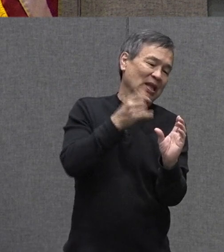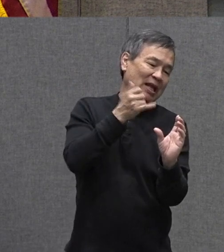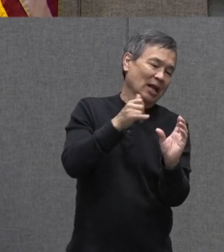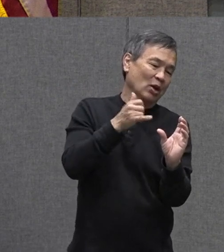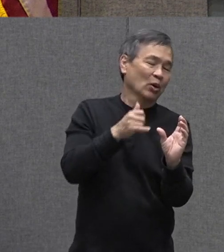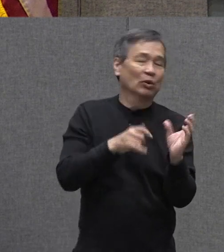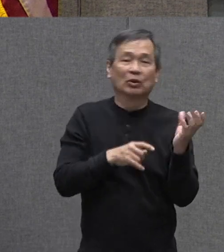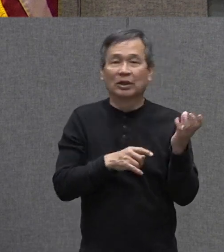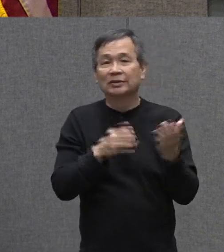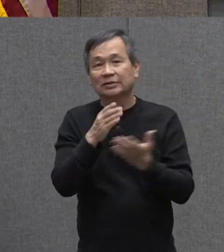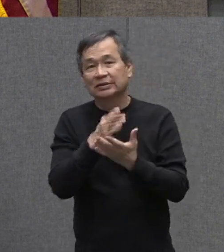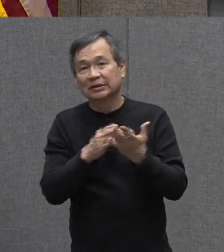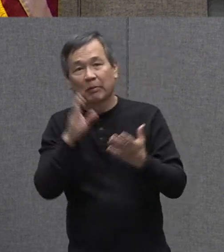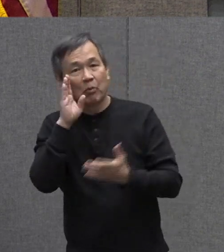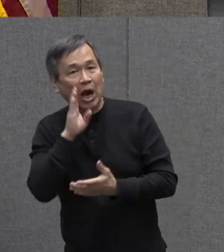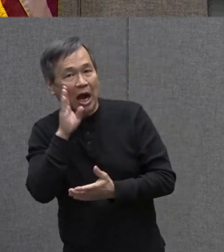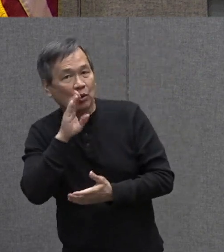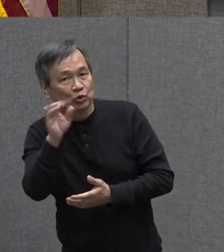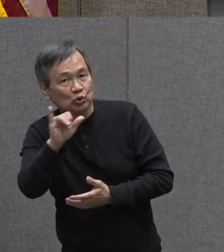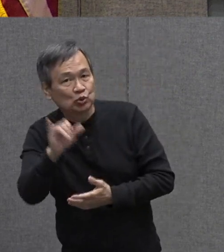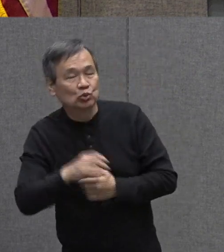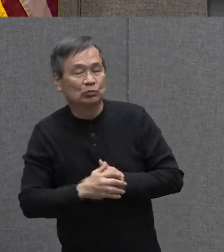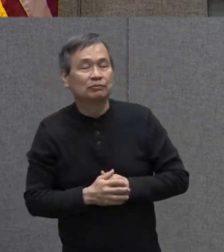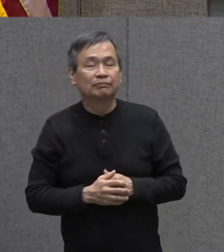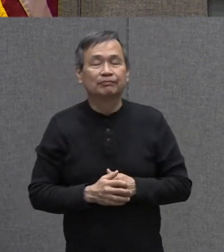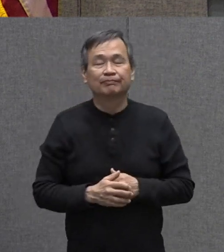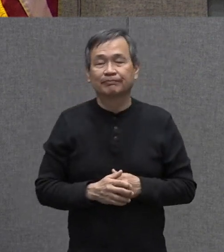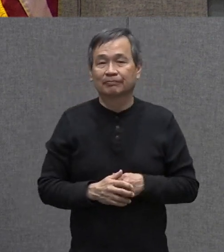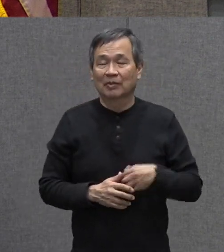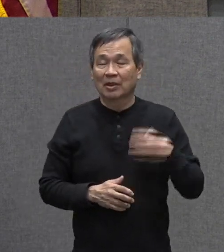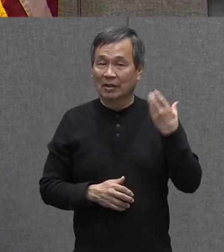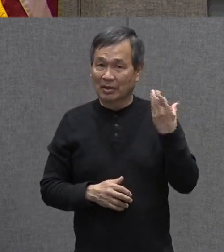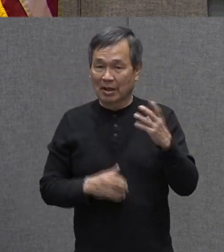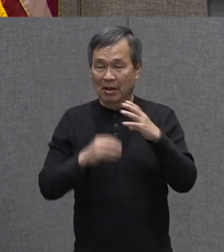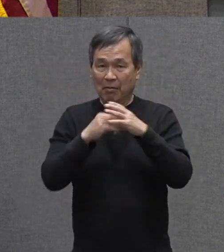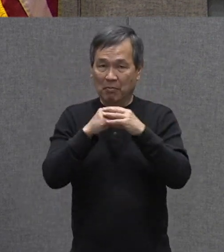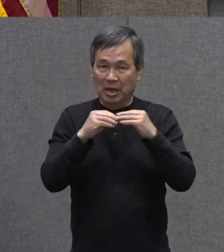and even some brown too. This pear is green.